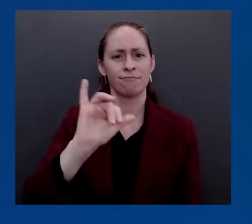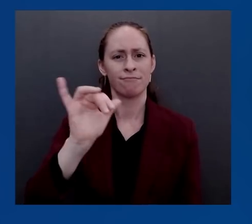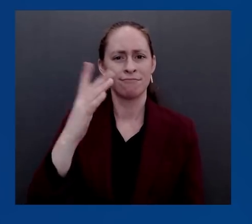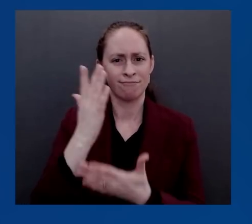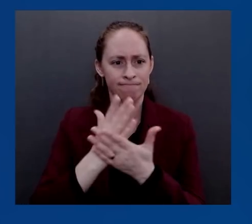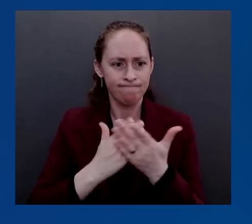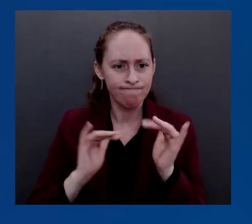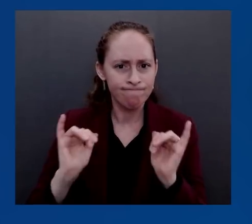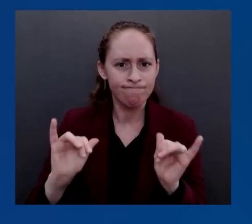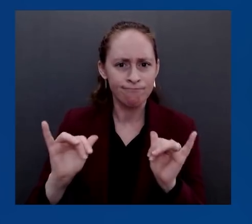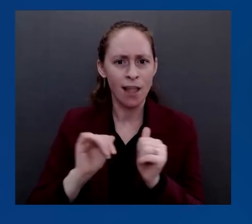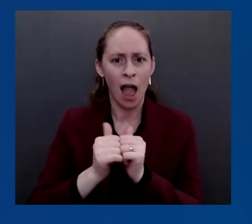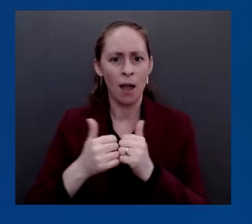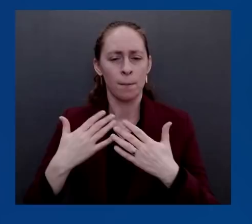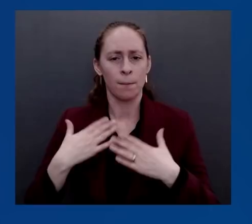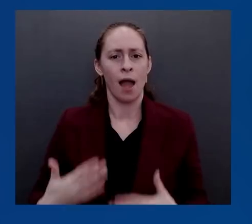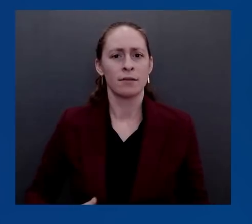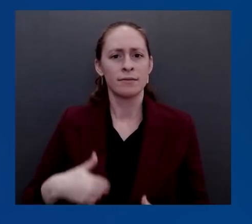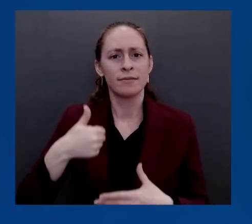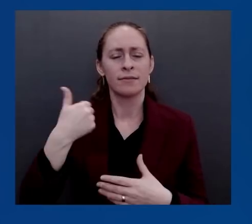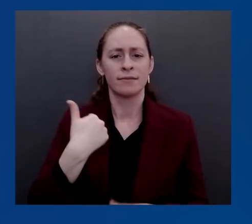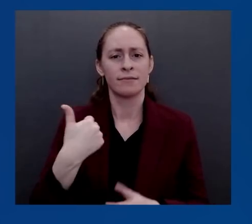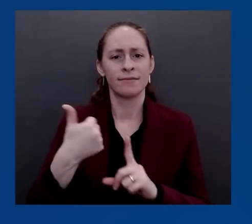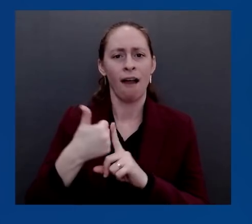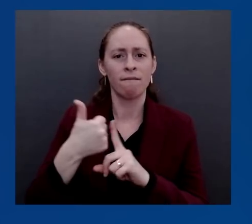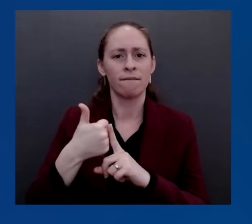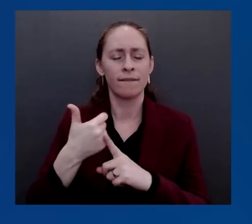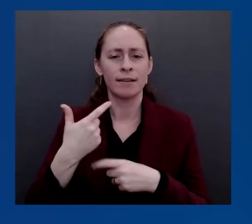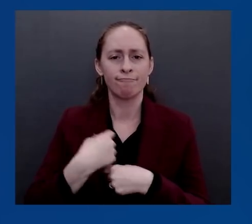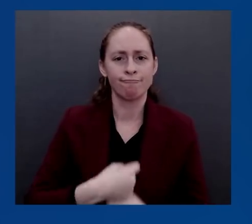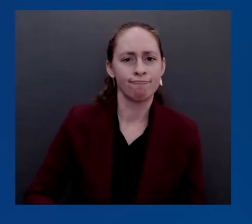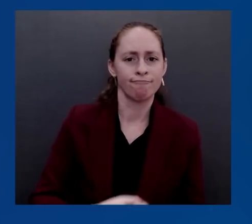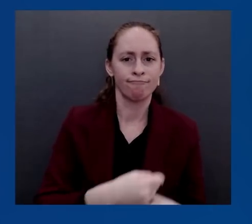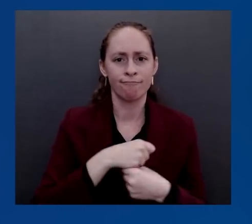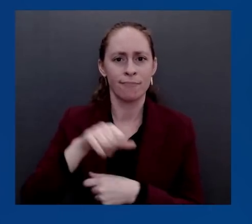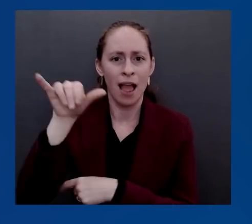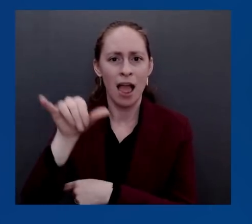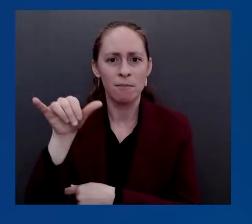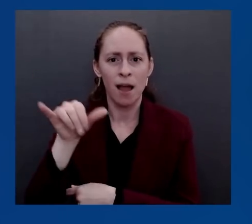literally, on a week-by-week, month-by-month basis. But in direct answer to your question, Meg,